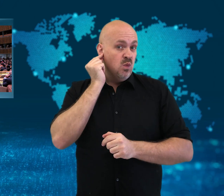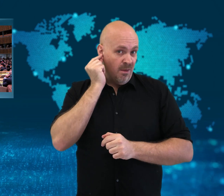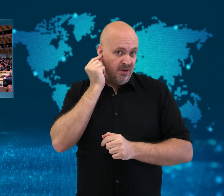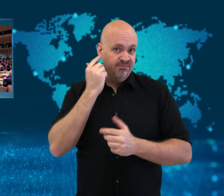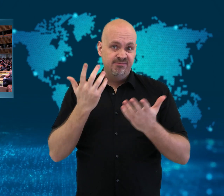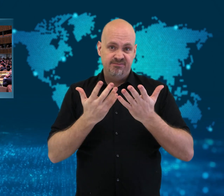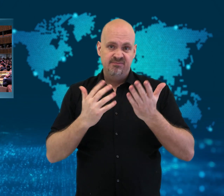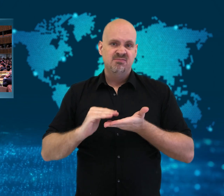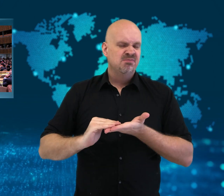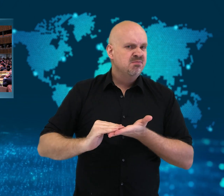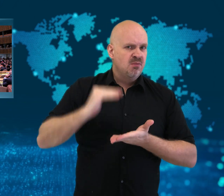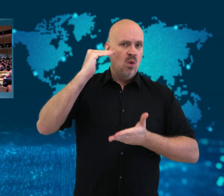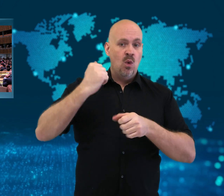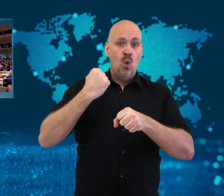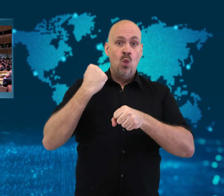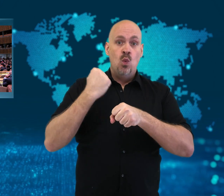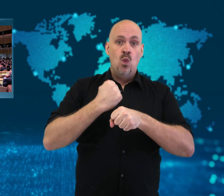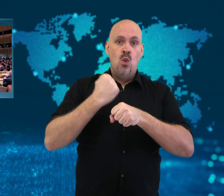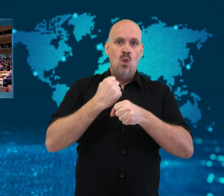This year,